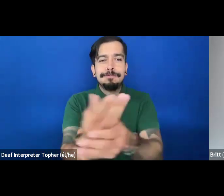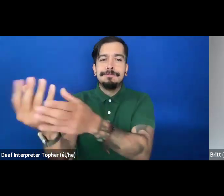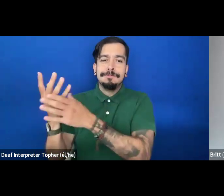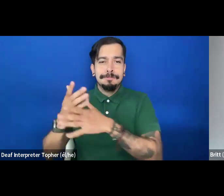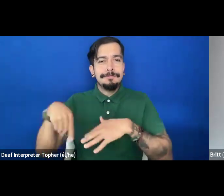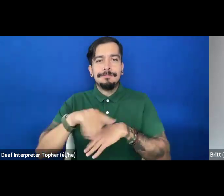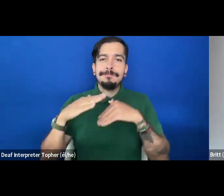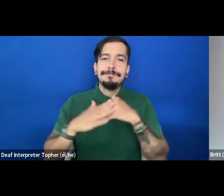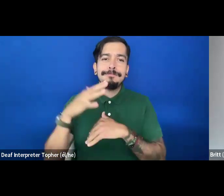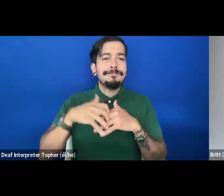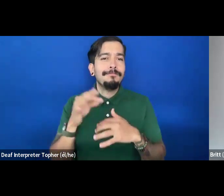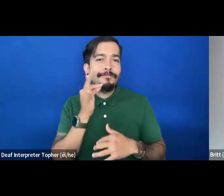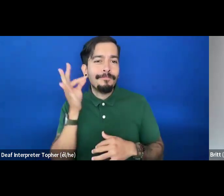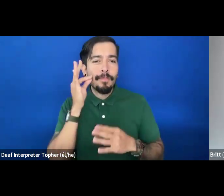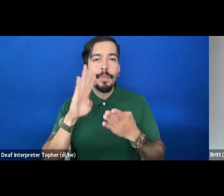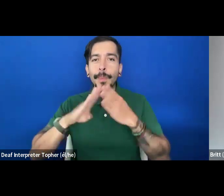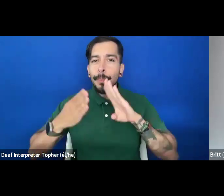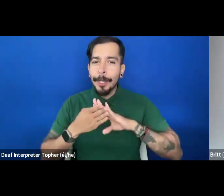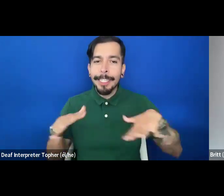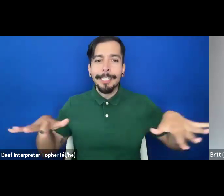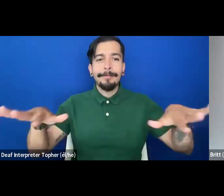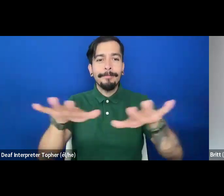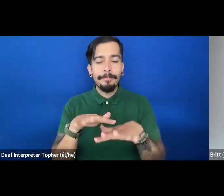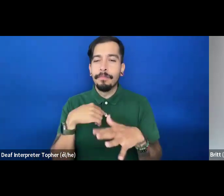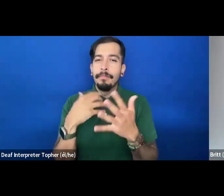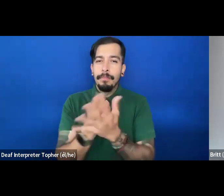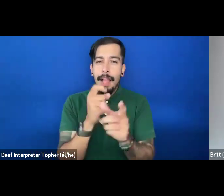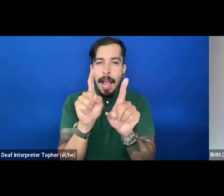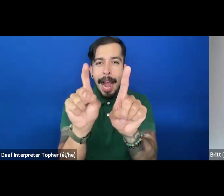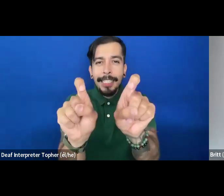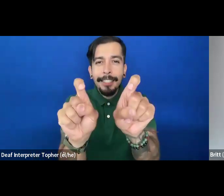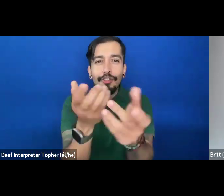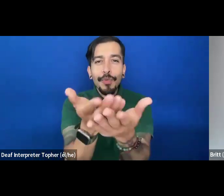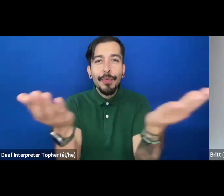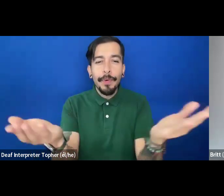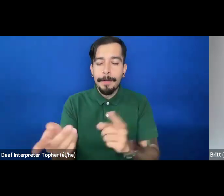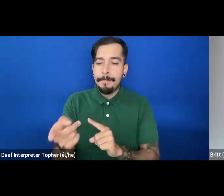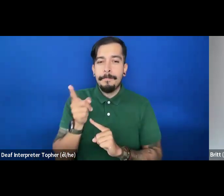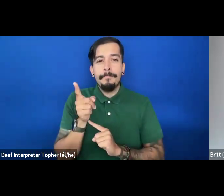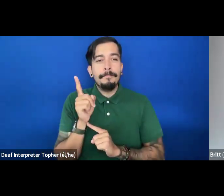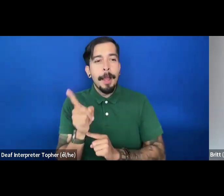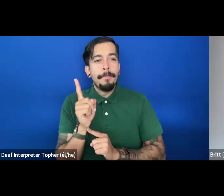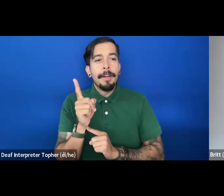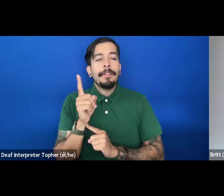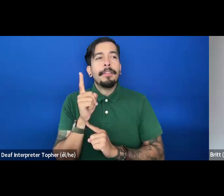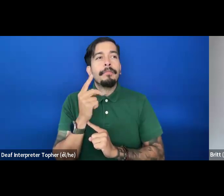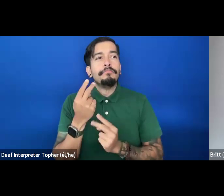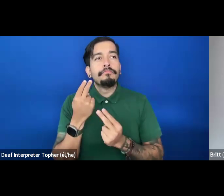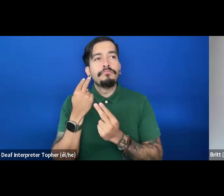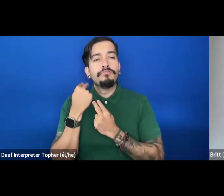reflect and acknowledge the Indigenous land that you occupy. I also wanna provide a visual description.